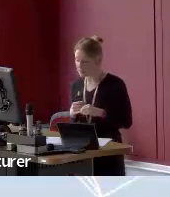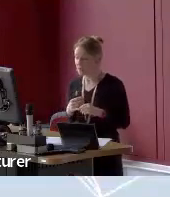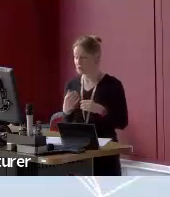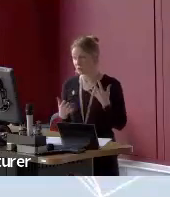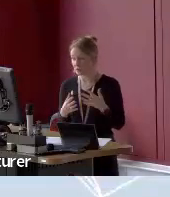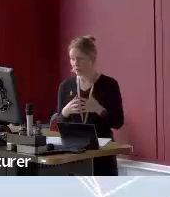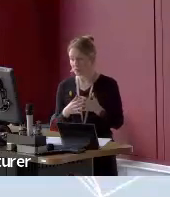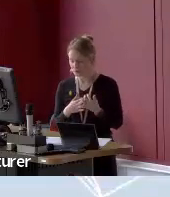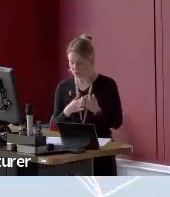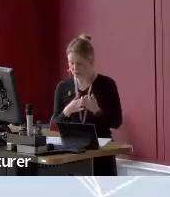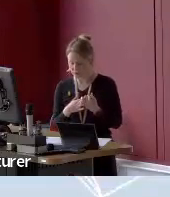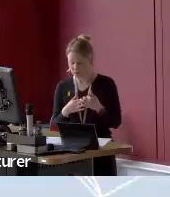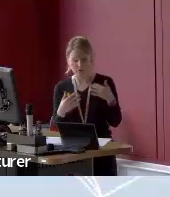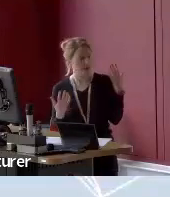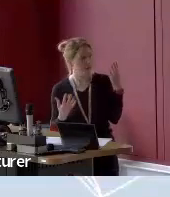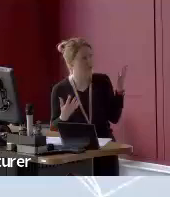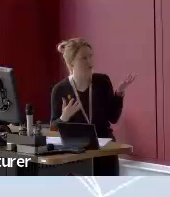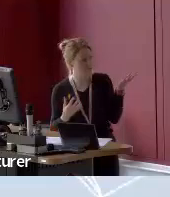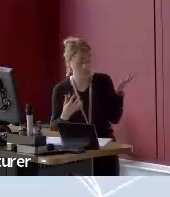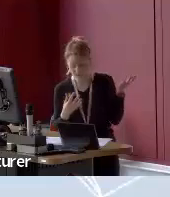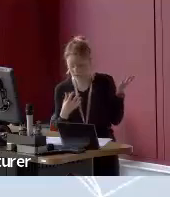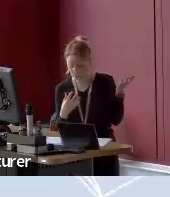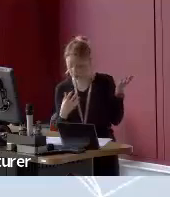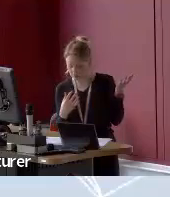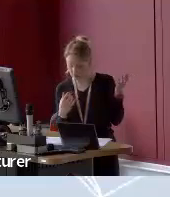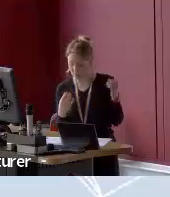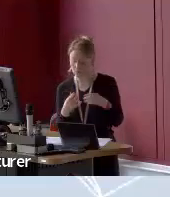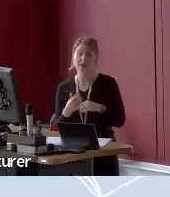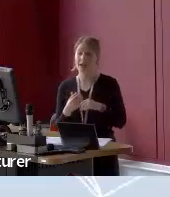and the tools that will help you to do this so for example with “This is Me” we wanted to know how